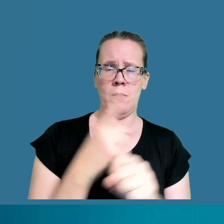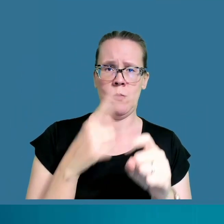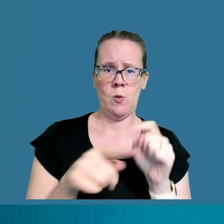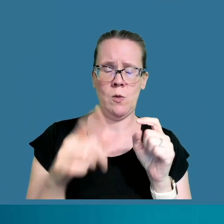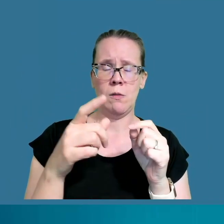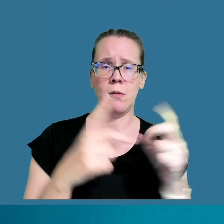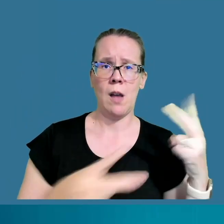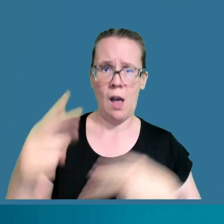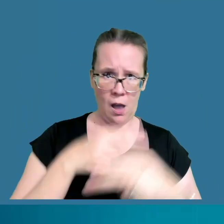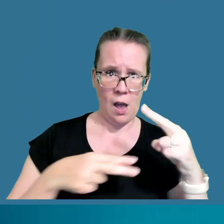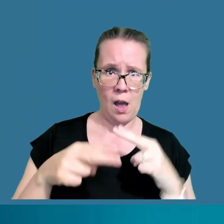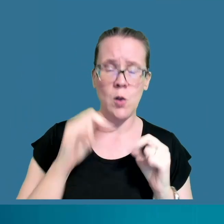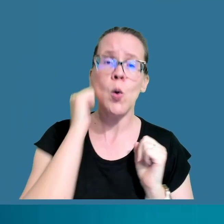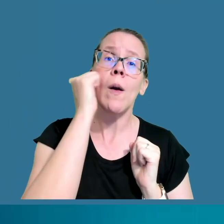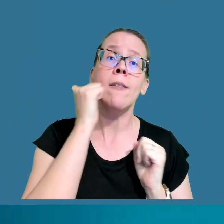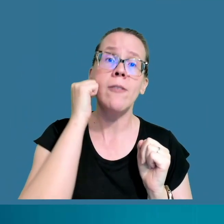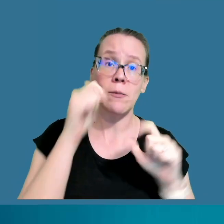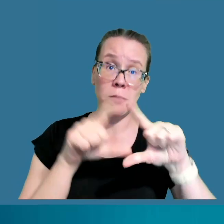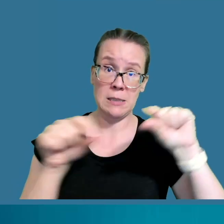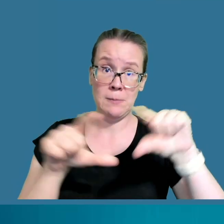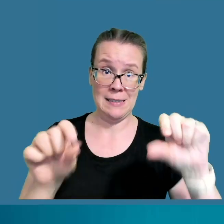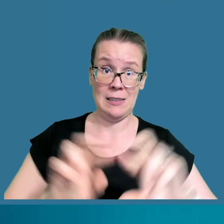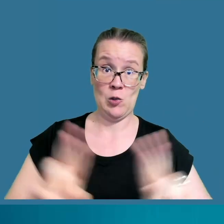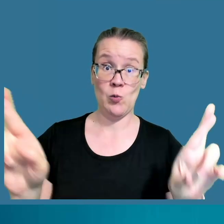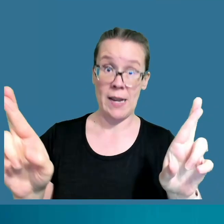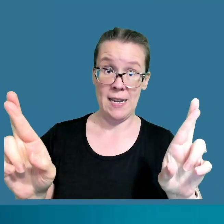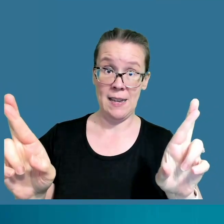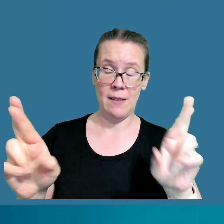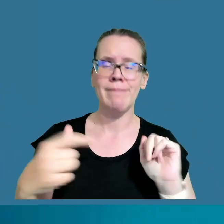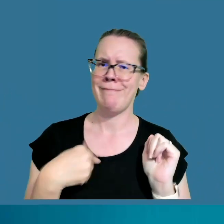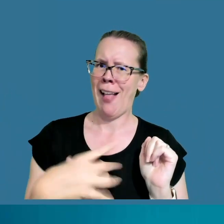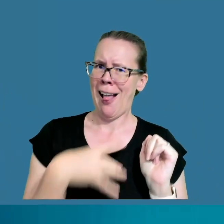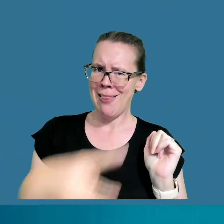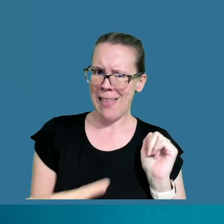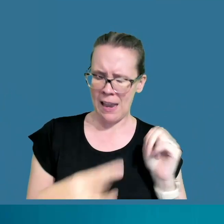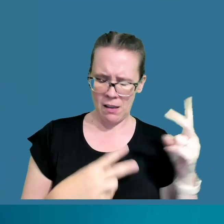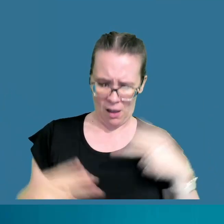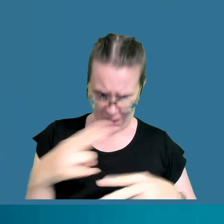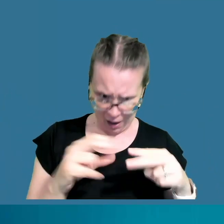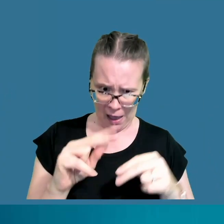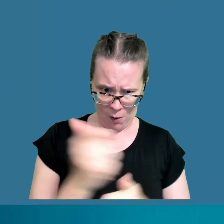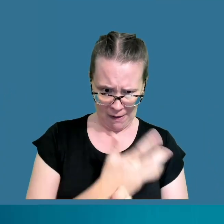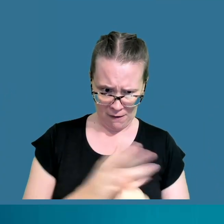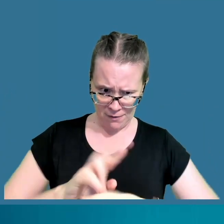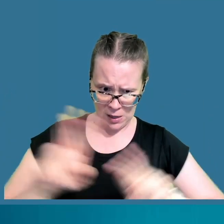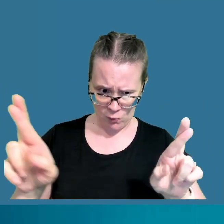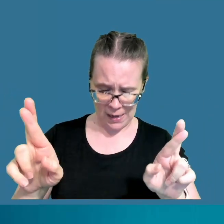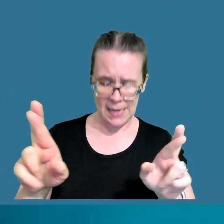options for you to use to precut your fabric pieces so that they're ready to go. I like